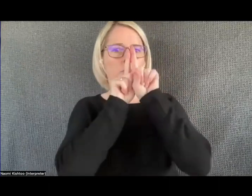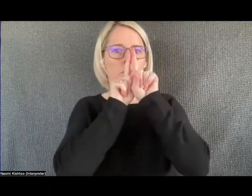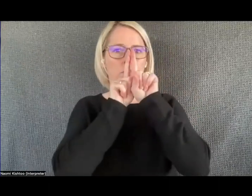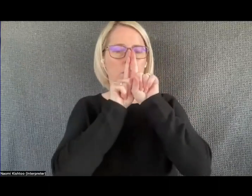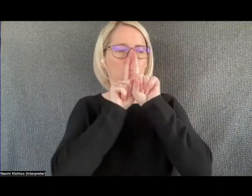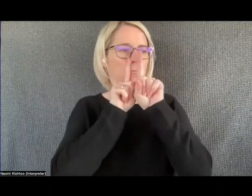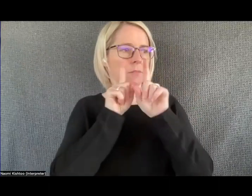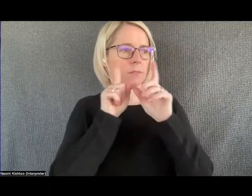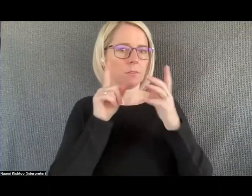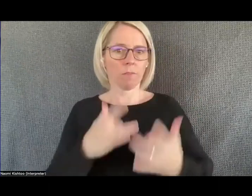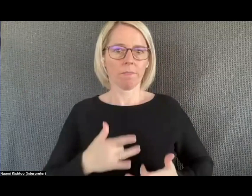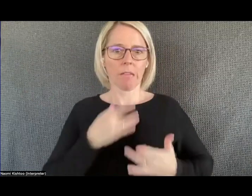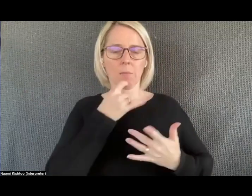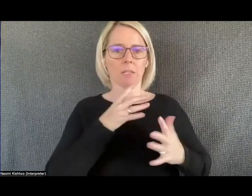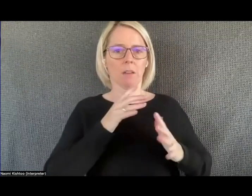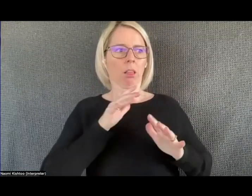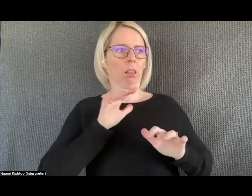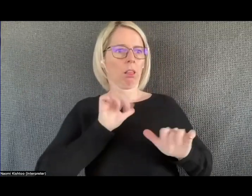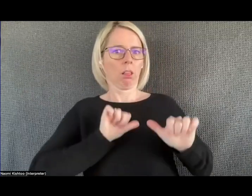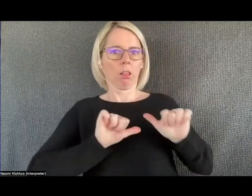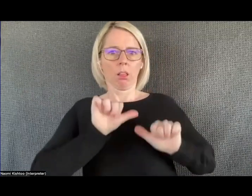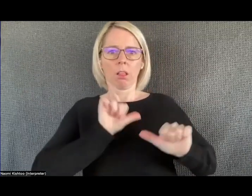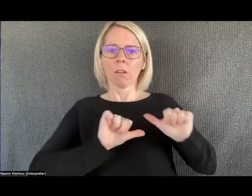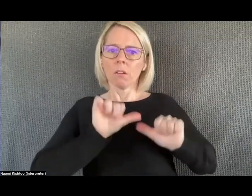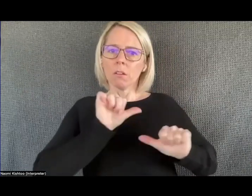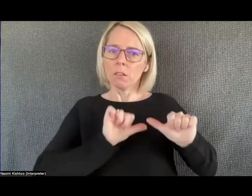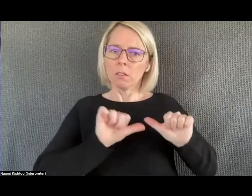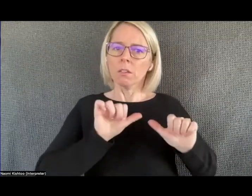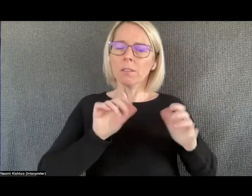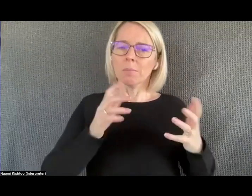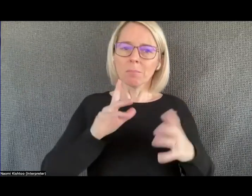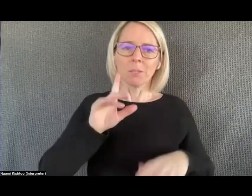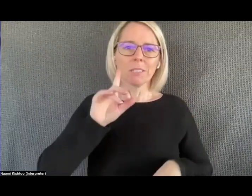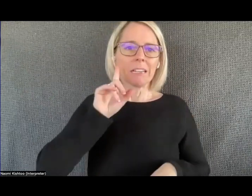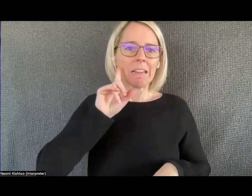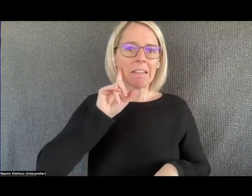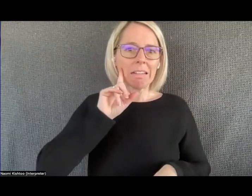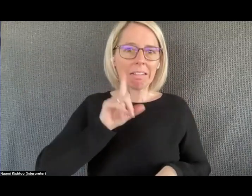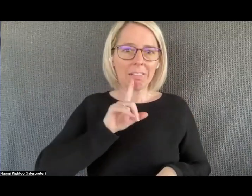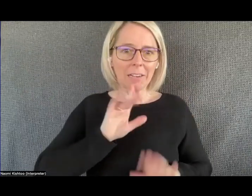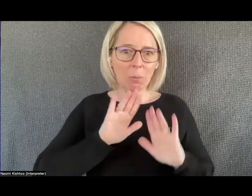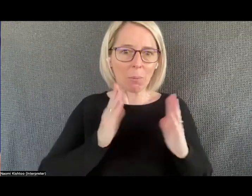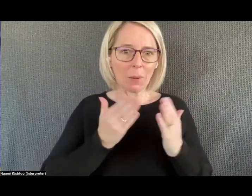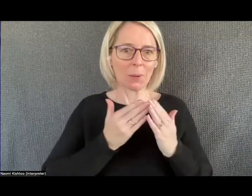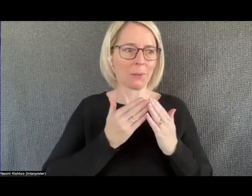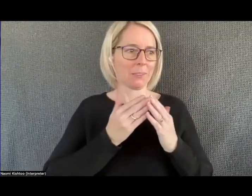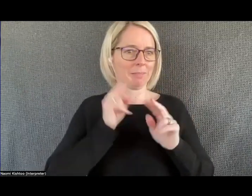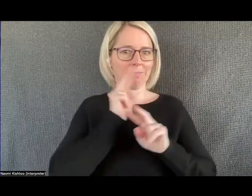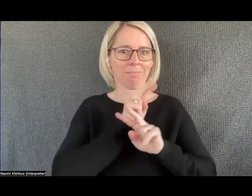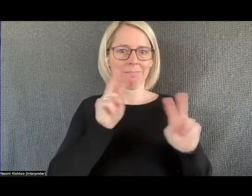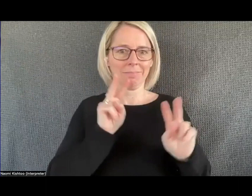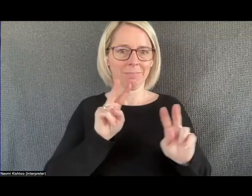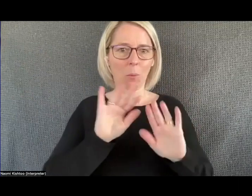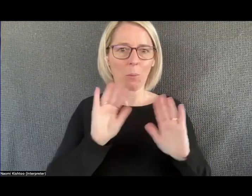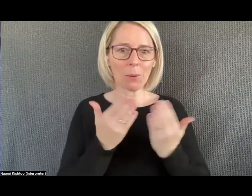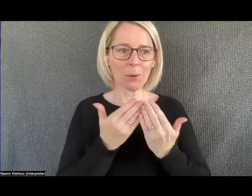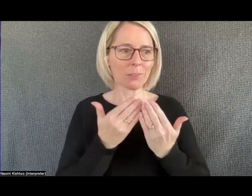little bit strange at first because in a hearing sighted world, it is not considered to be socially